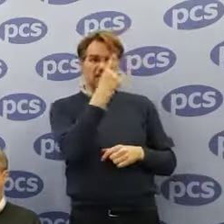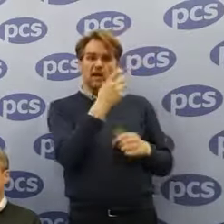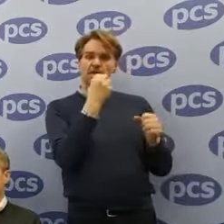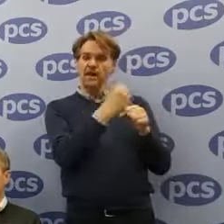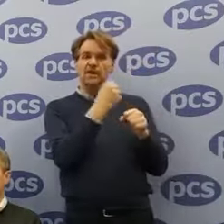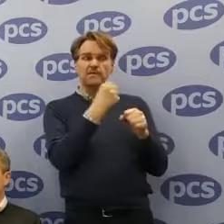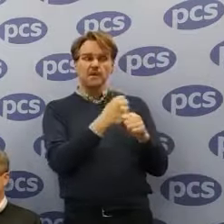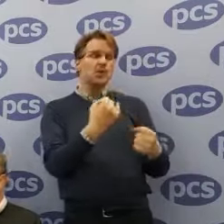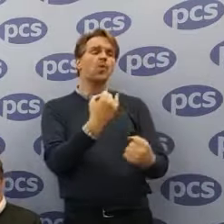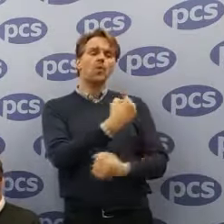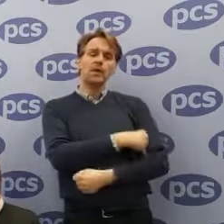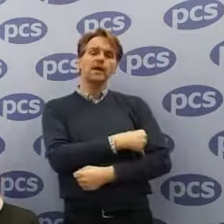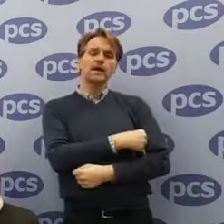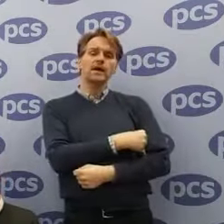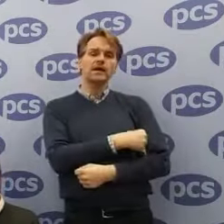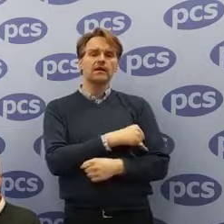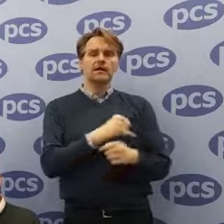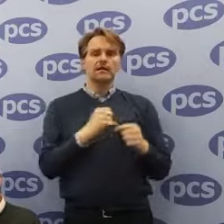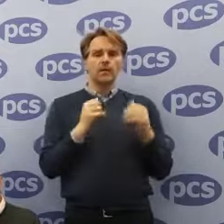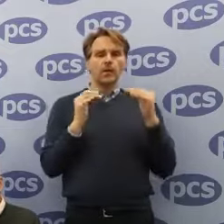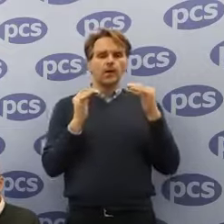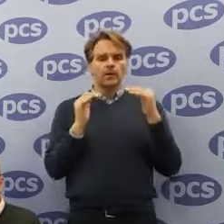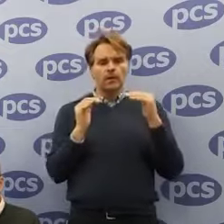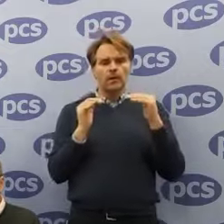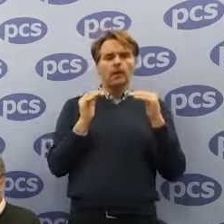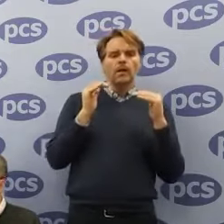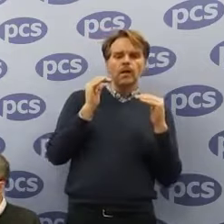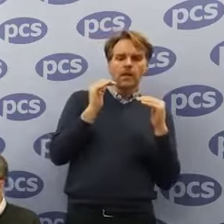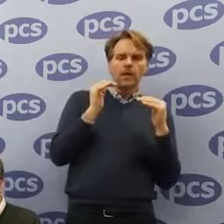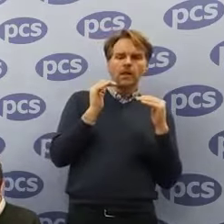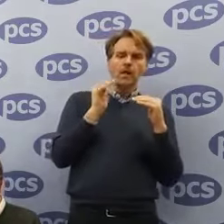not just sneak over the 50%, our aim and objective is to sail through